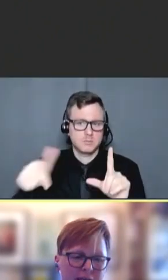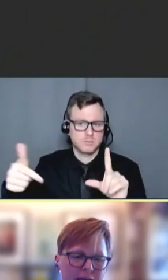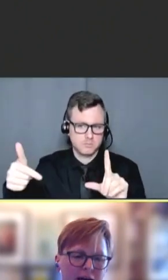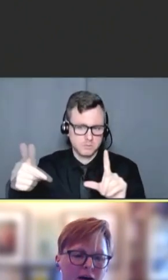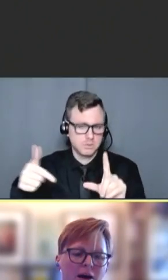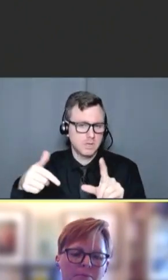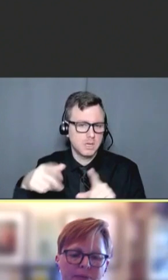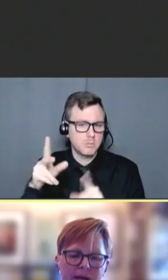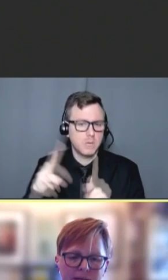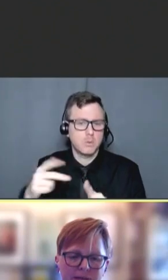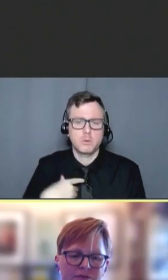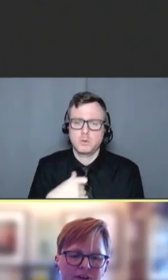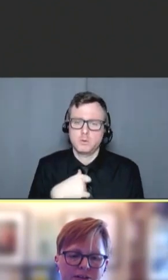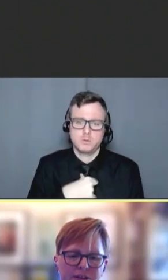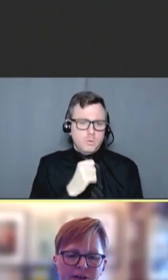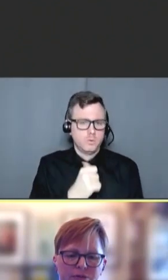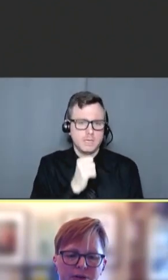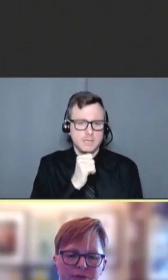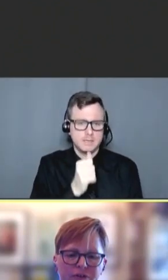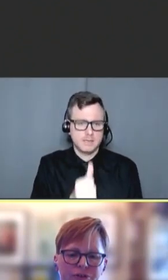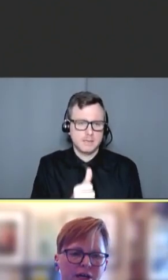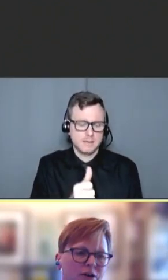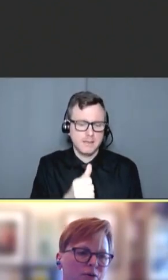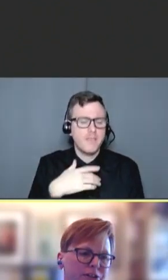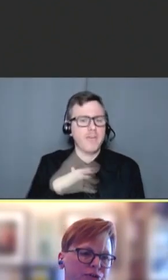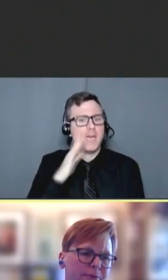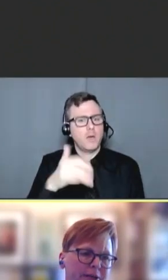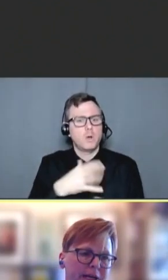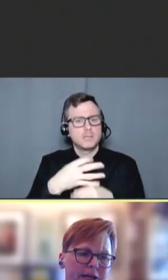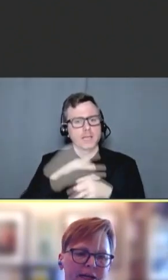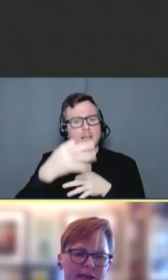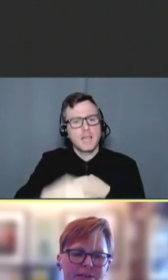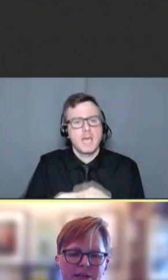avoid seeking care because of fears that they will be refused care or certain when